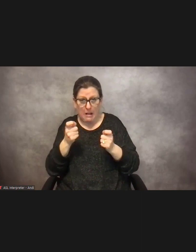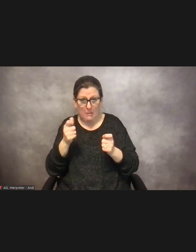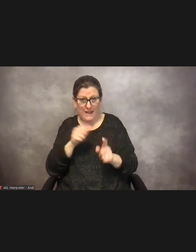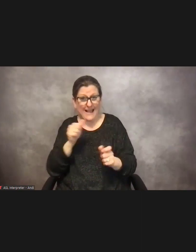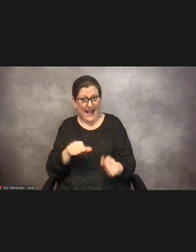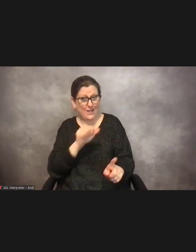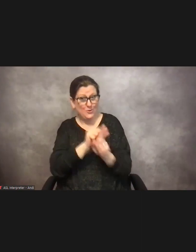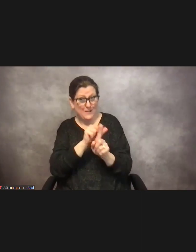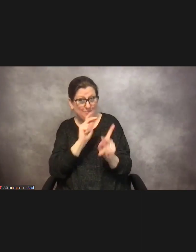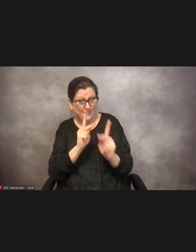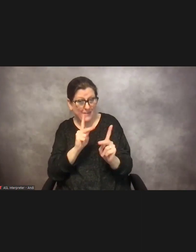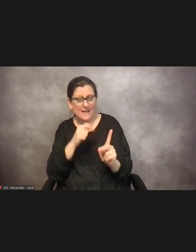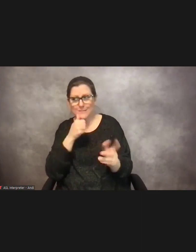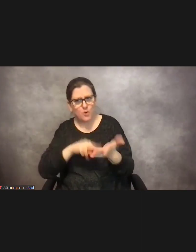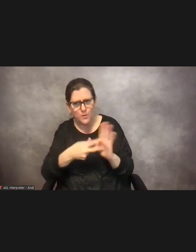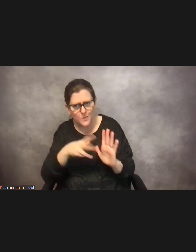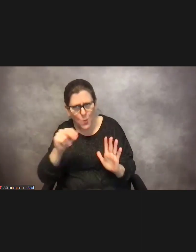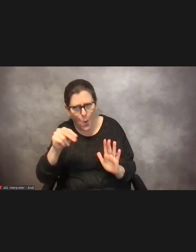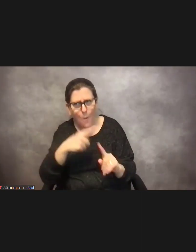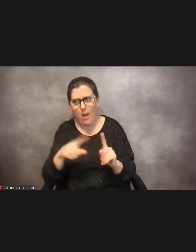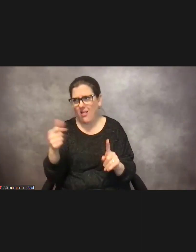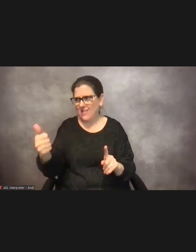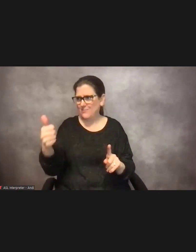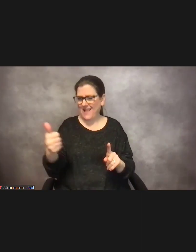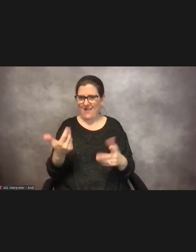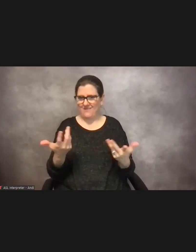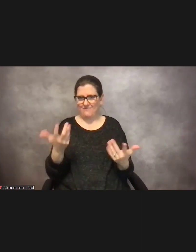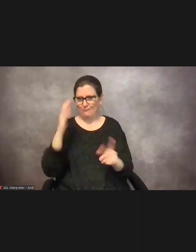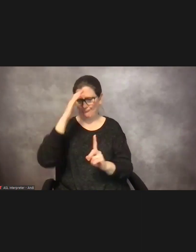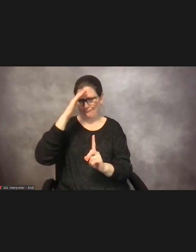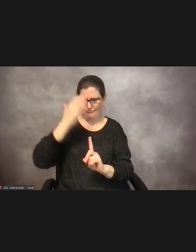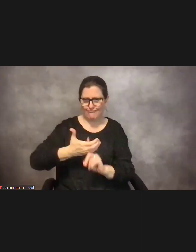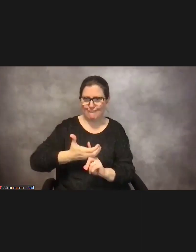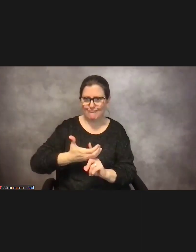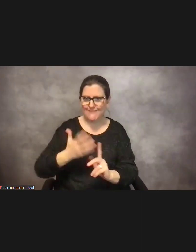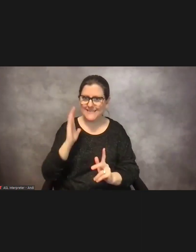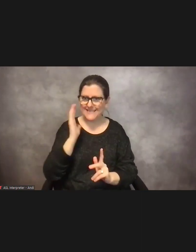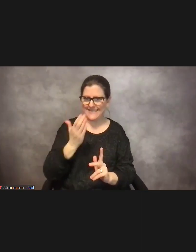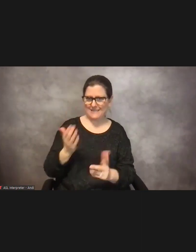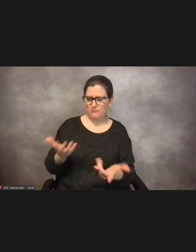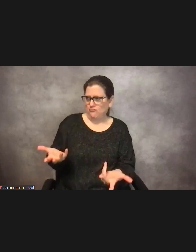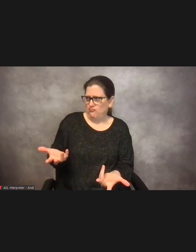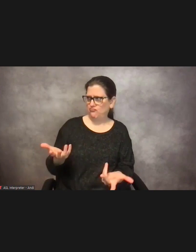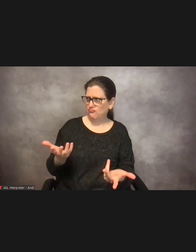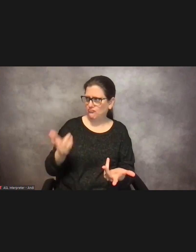and, kind of, trick us into not knowing, um, that they're actually